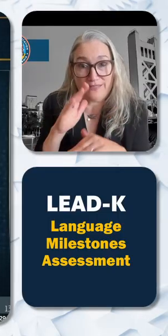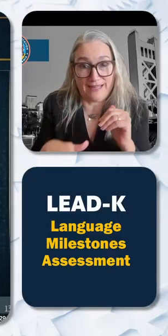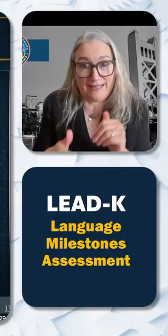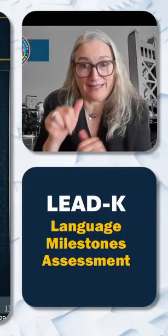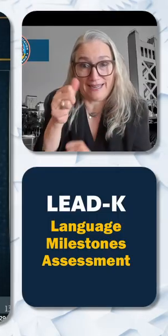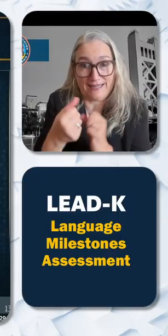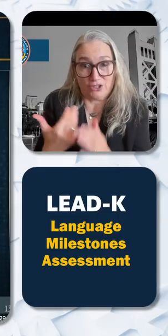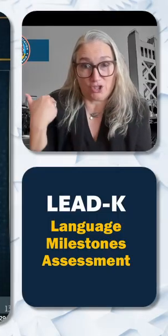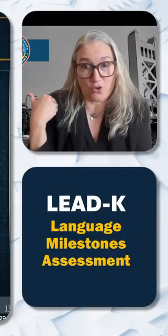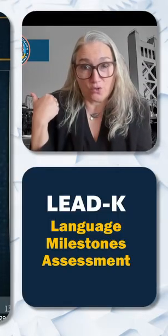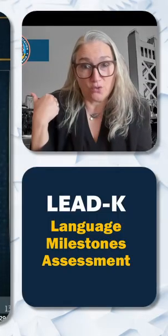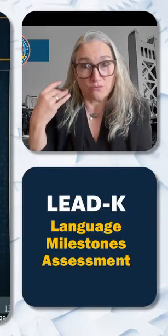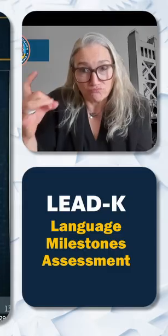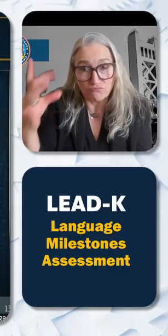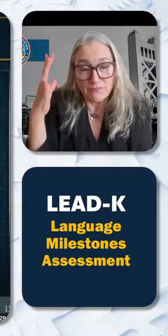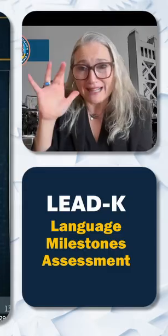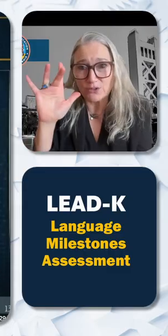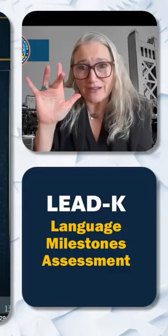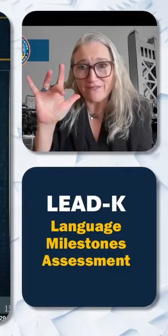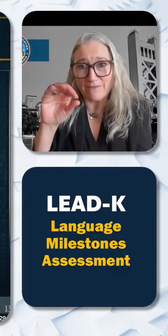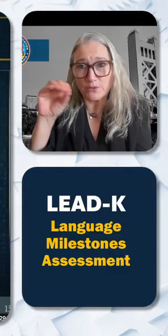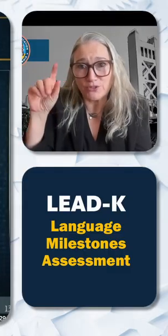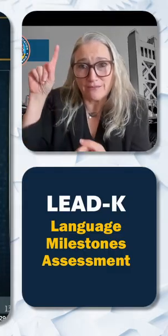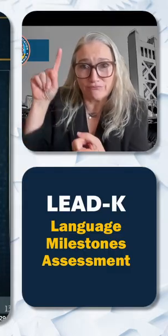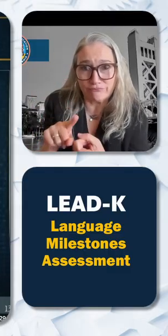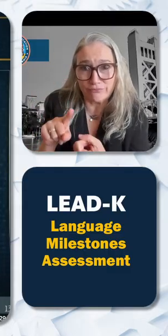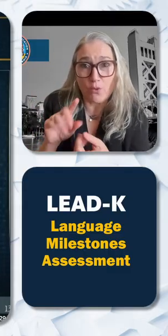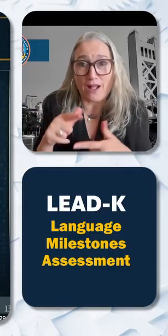They're actually performing a lot worse than they were 10 years ago.